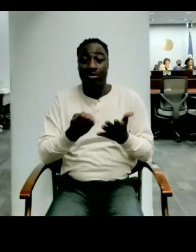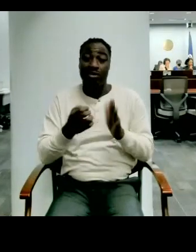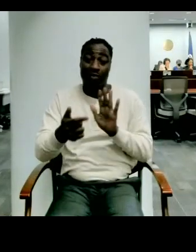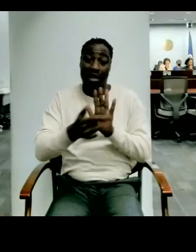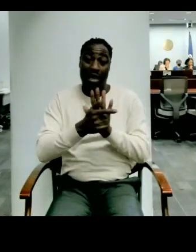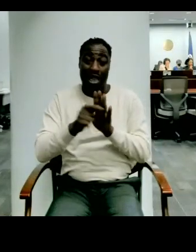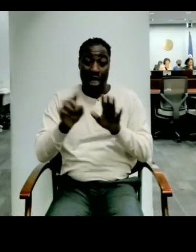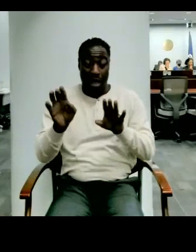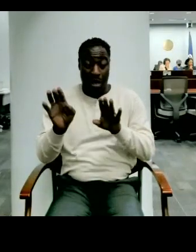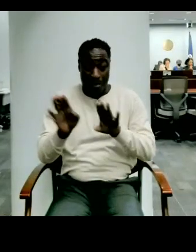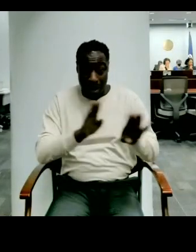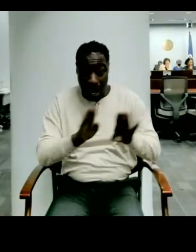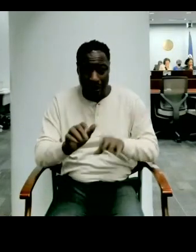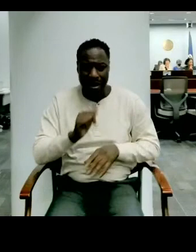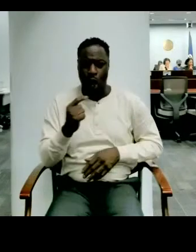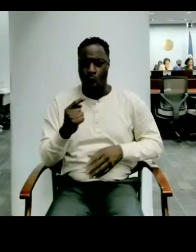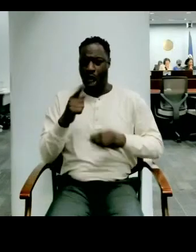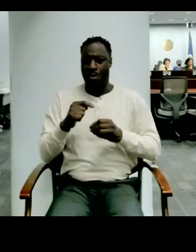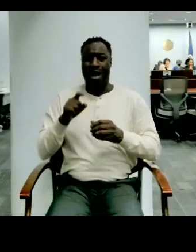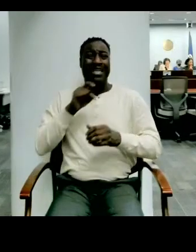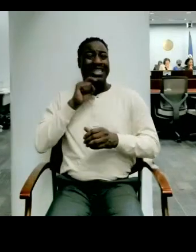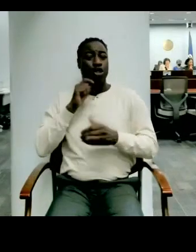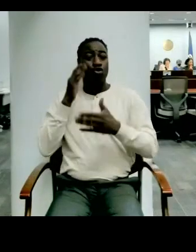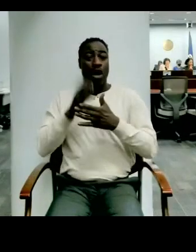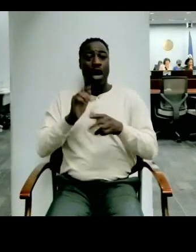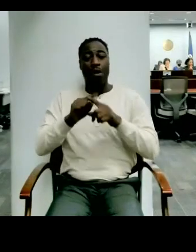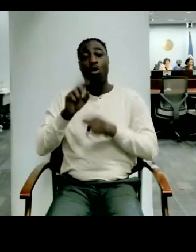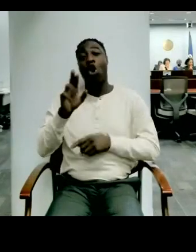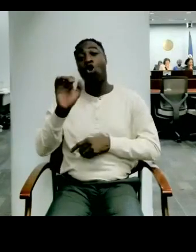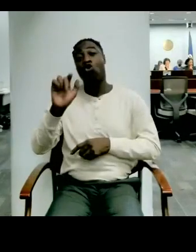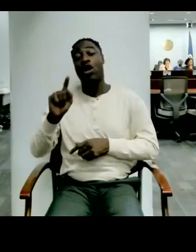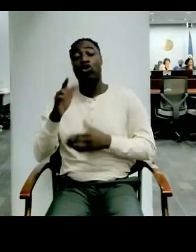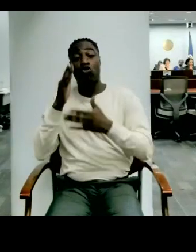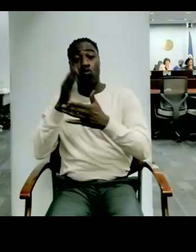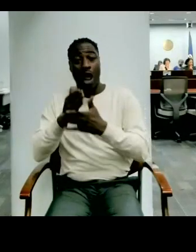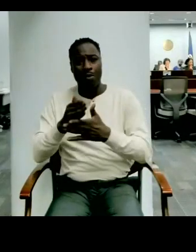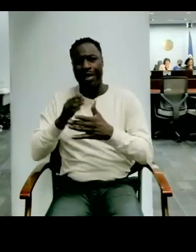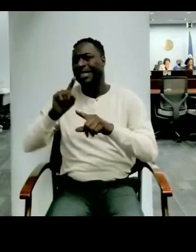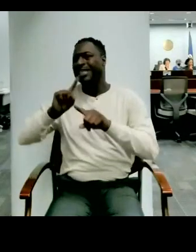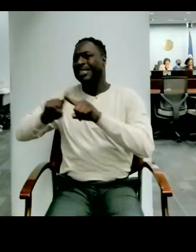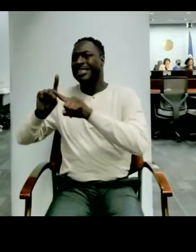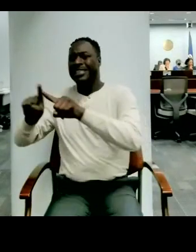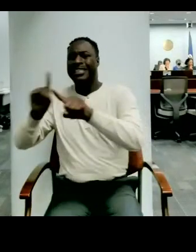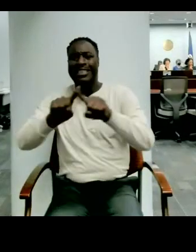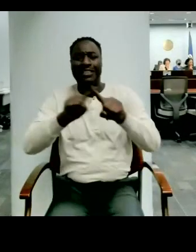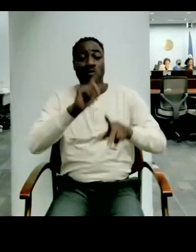It is not just about sexual what amount but also racial harassment and other kinds of discrimination and retaliation.